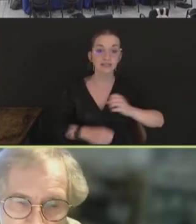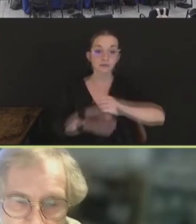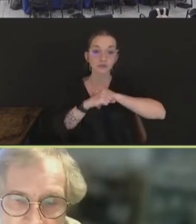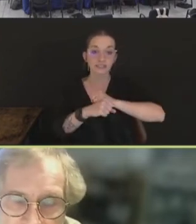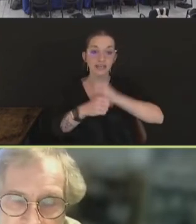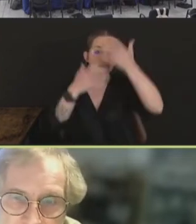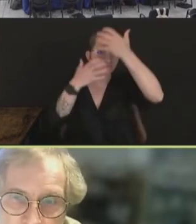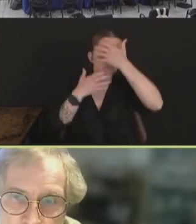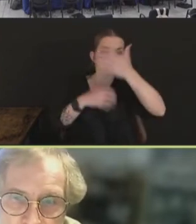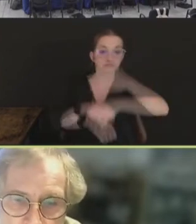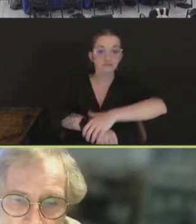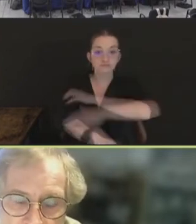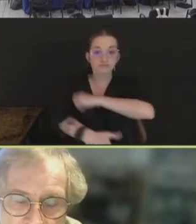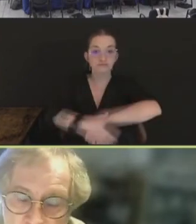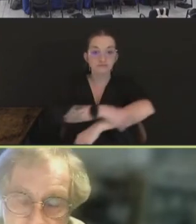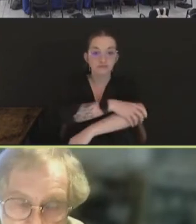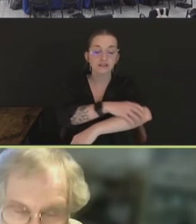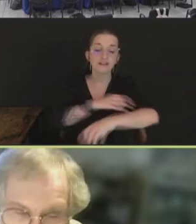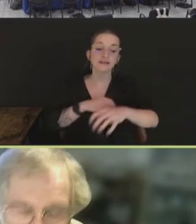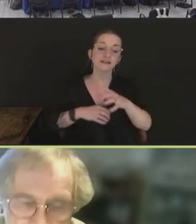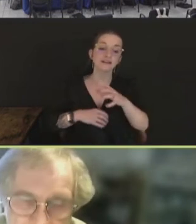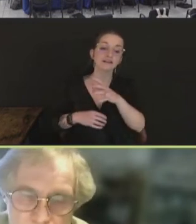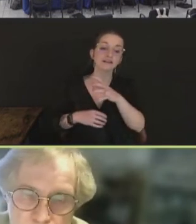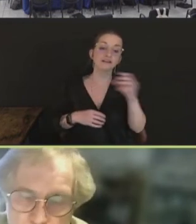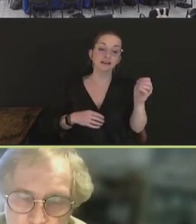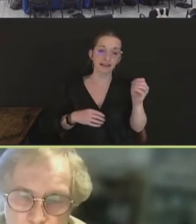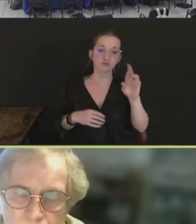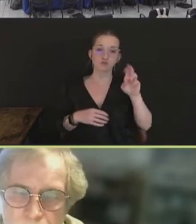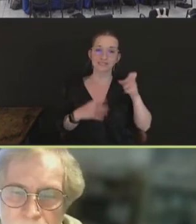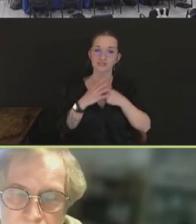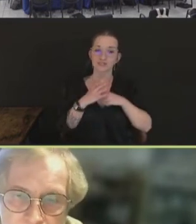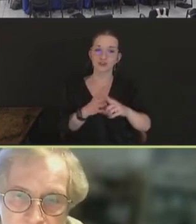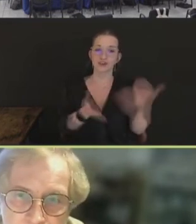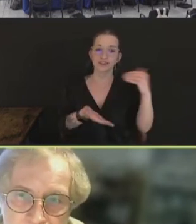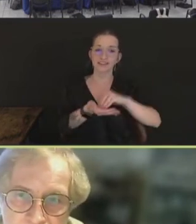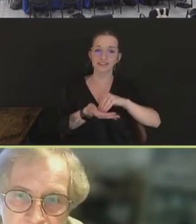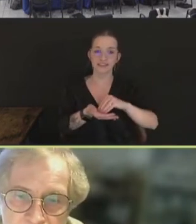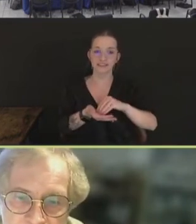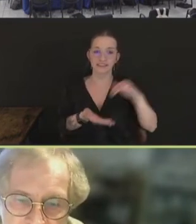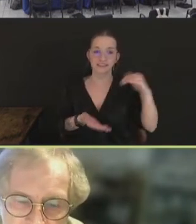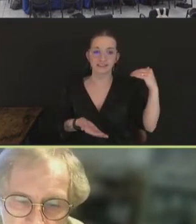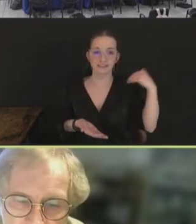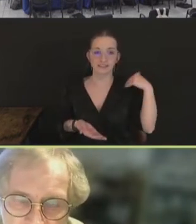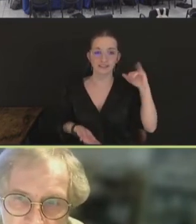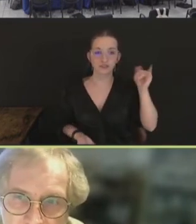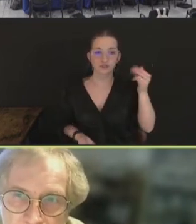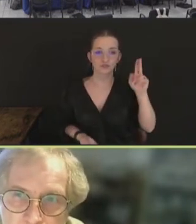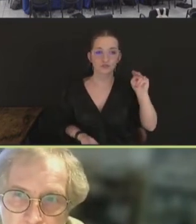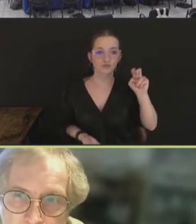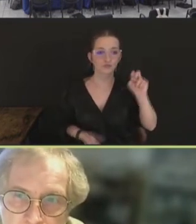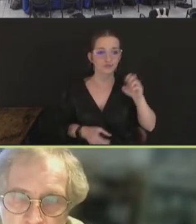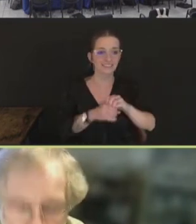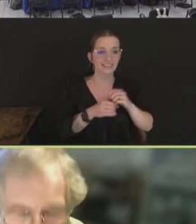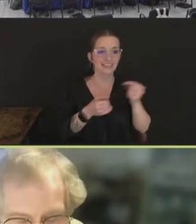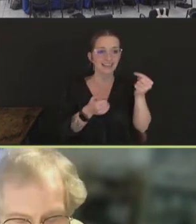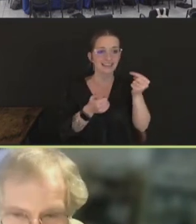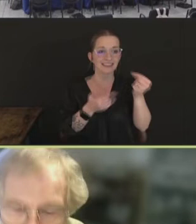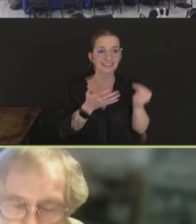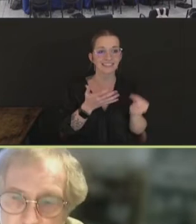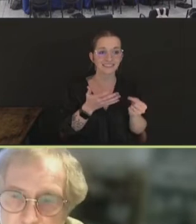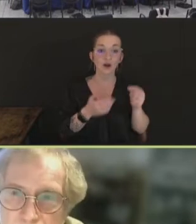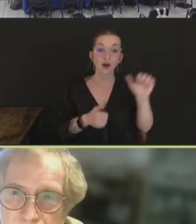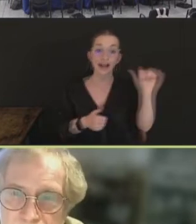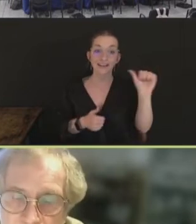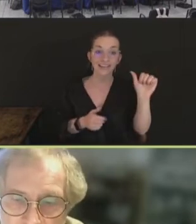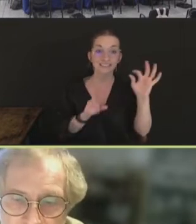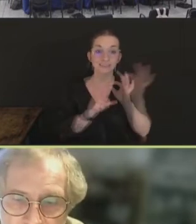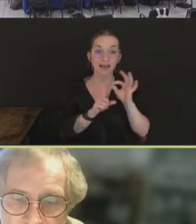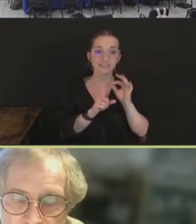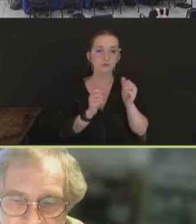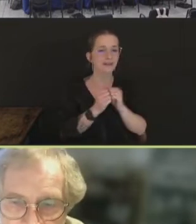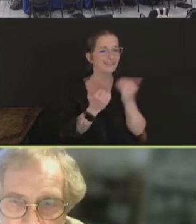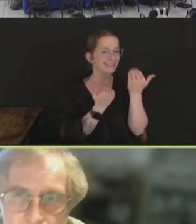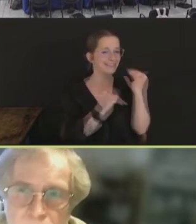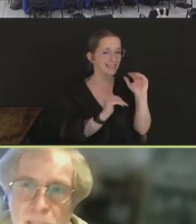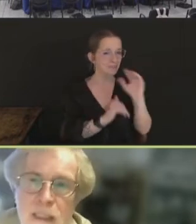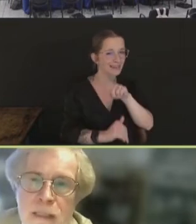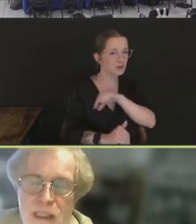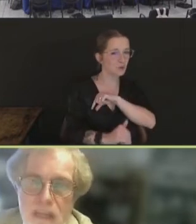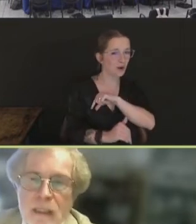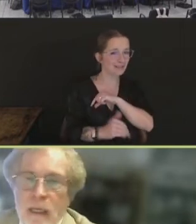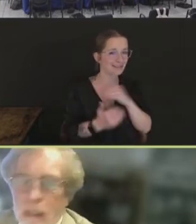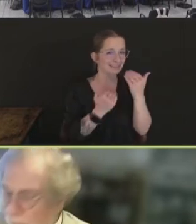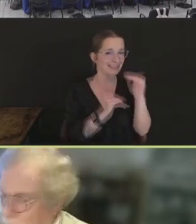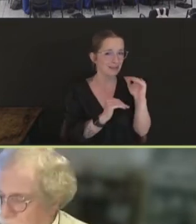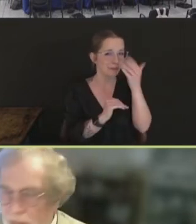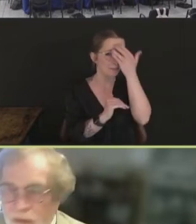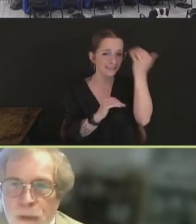And they were restarted in June in these countries, with limited quality, because of still limited